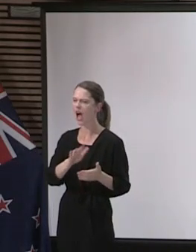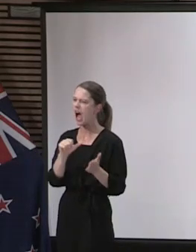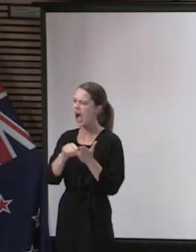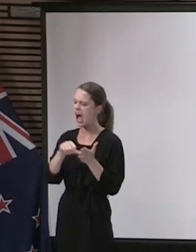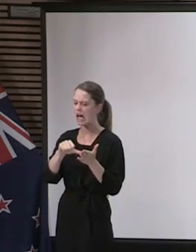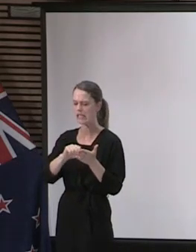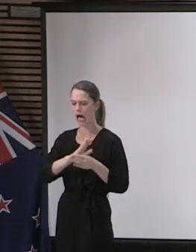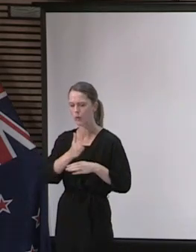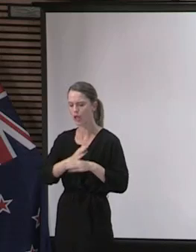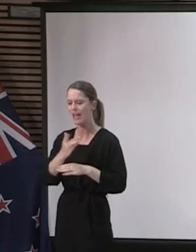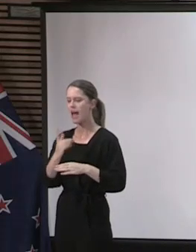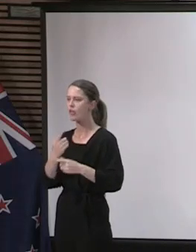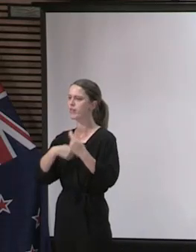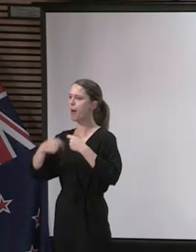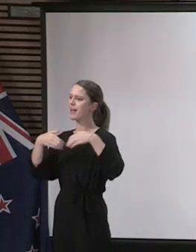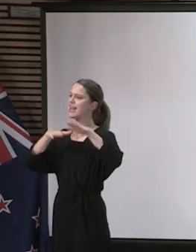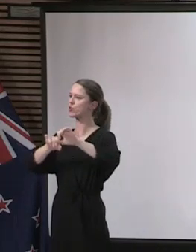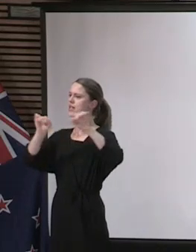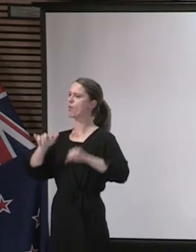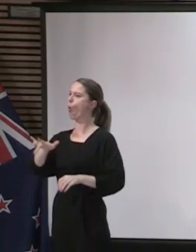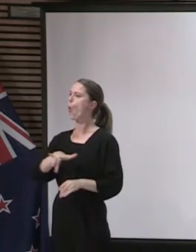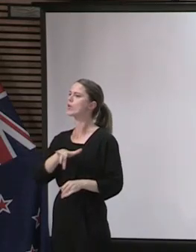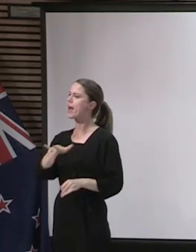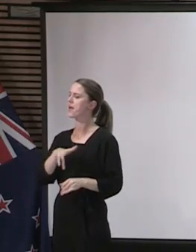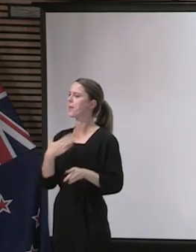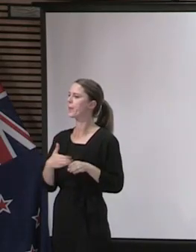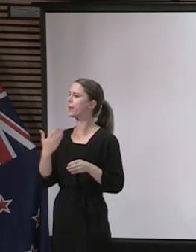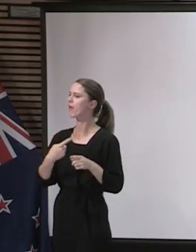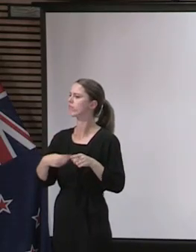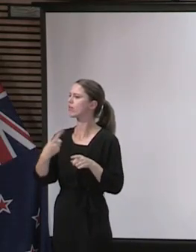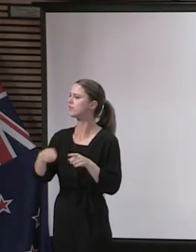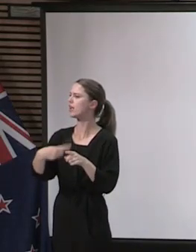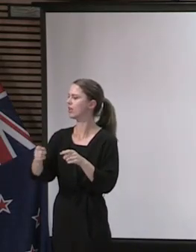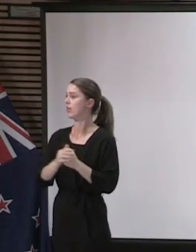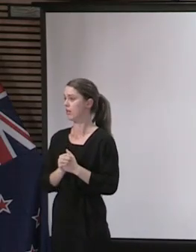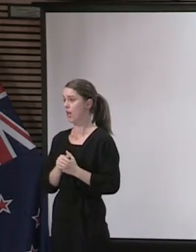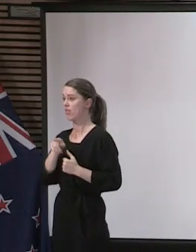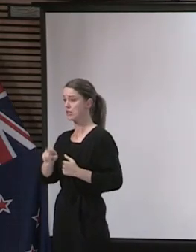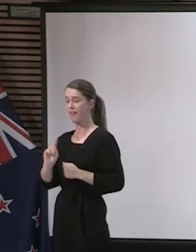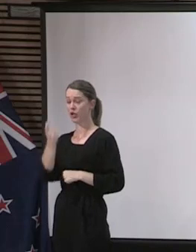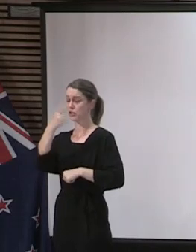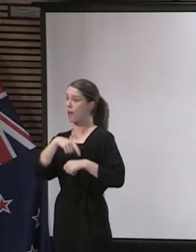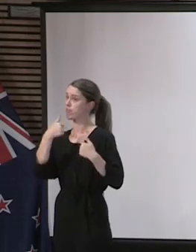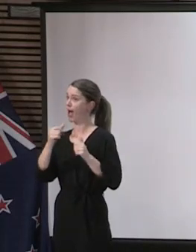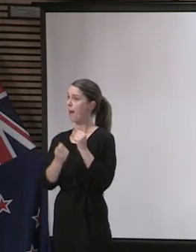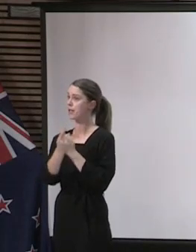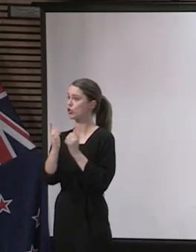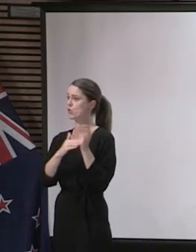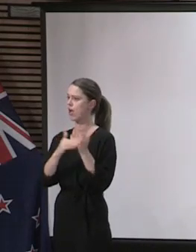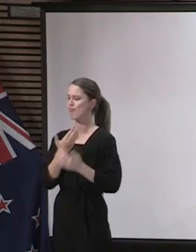transforming what was a very local, manual process into a national, automated system